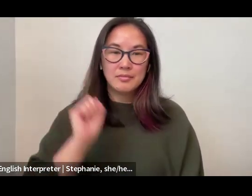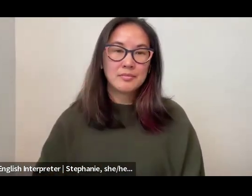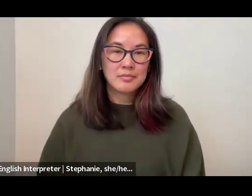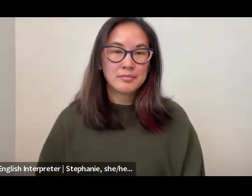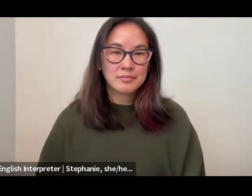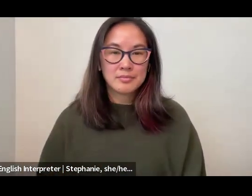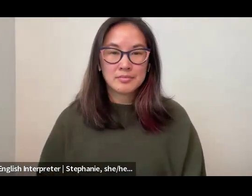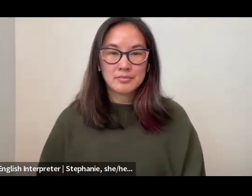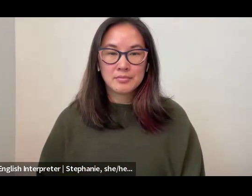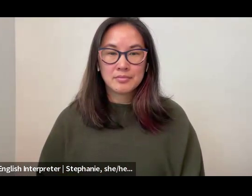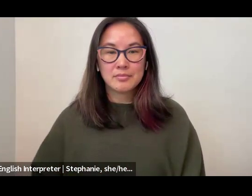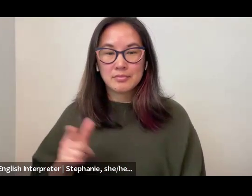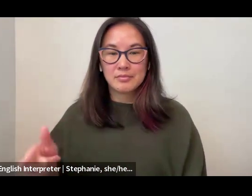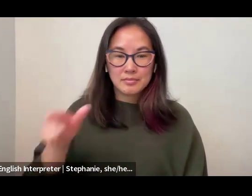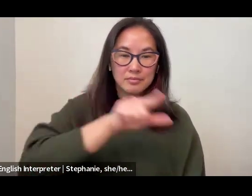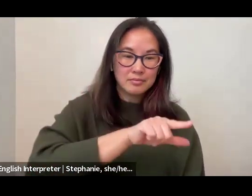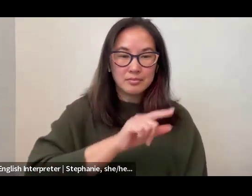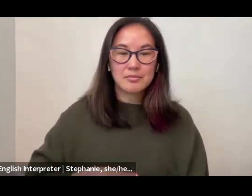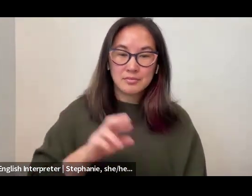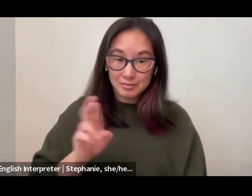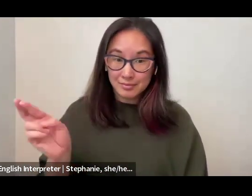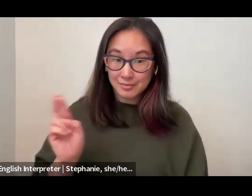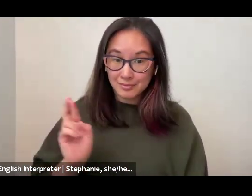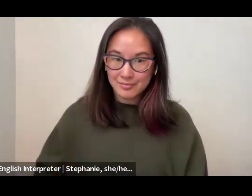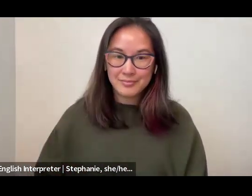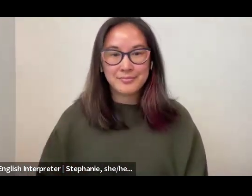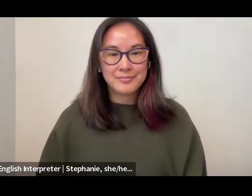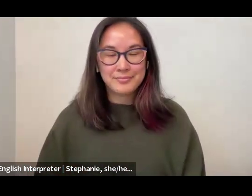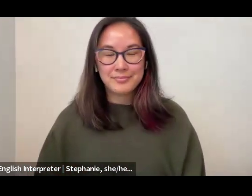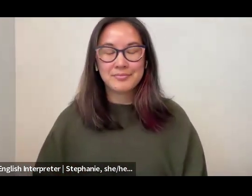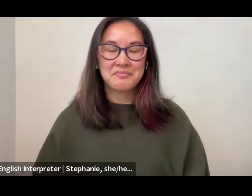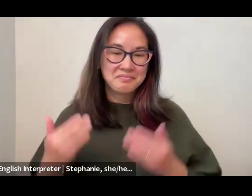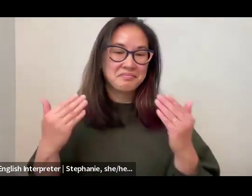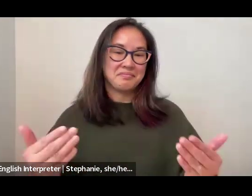Get the other side ready. And go for it.